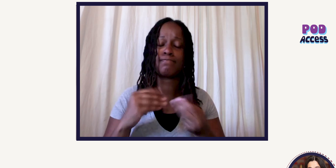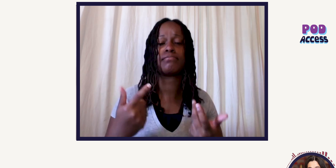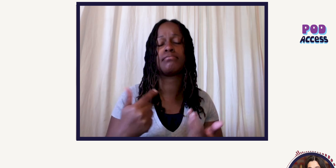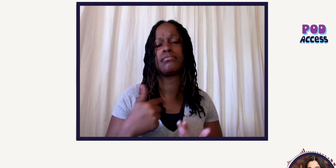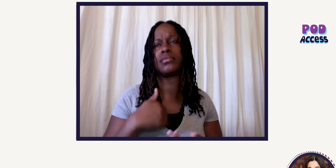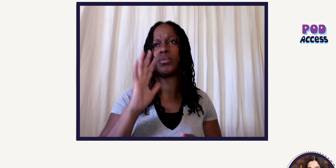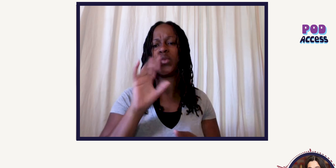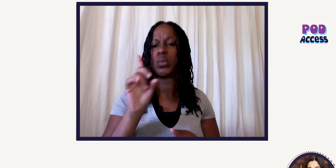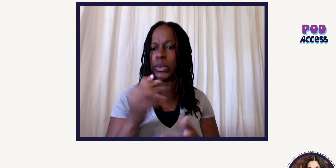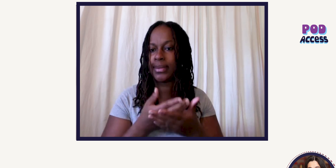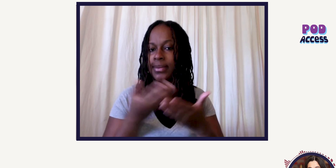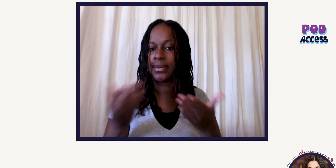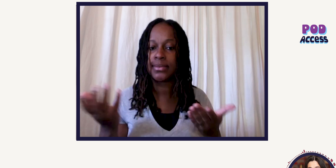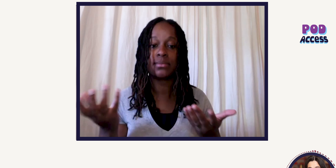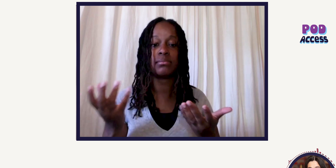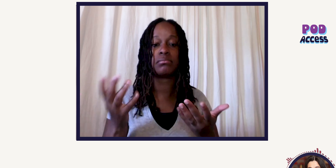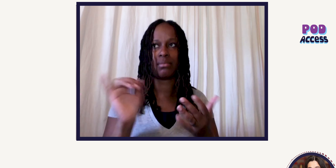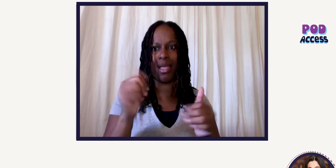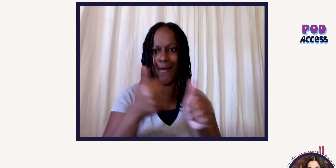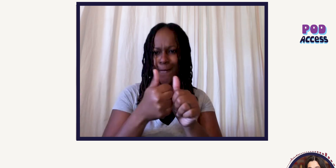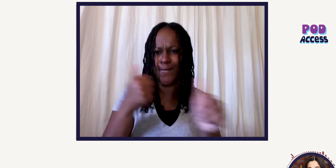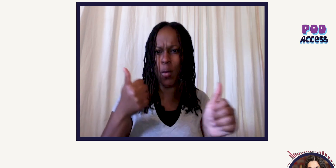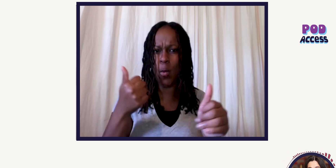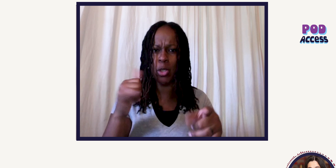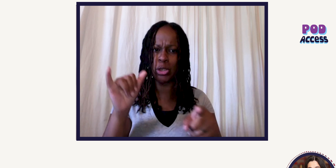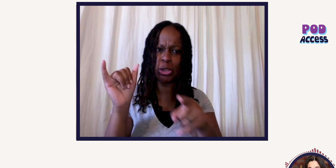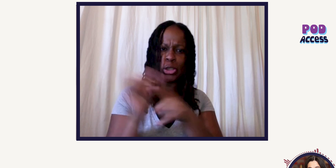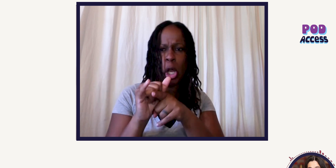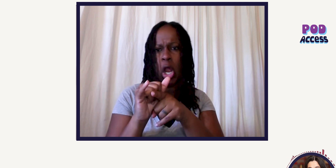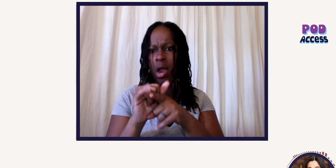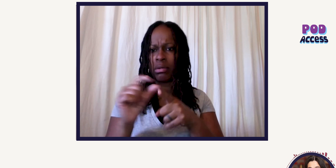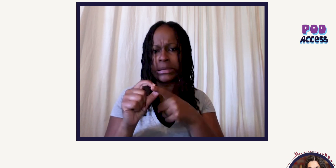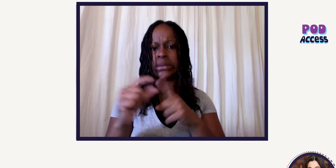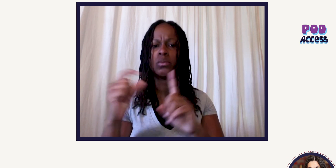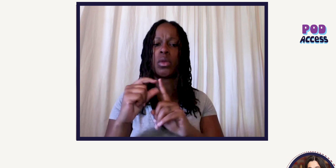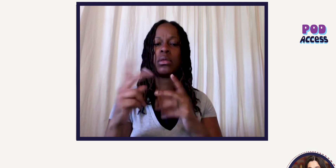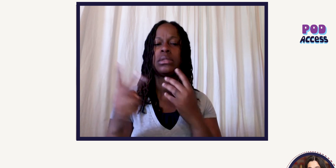maybe make some jokes, going on tangents. Maybe I would insert my personal life in some way.